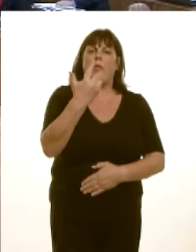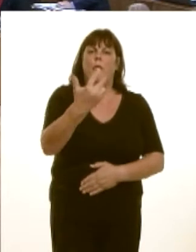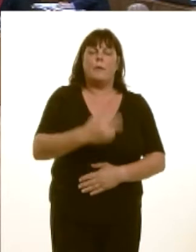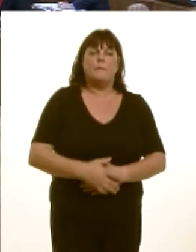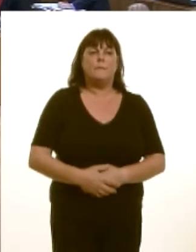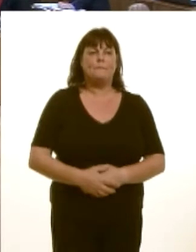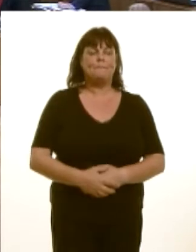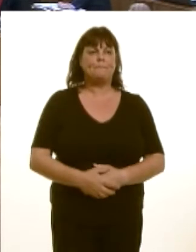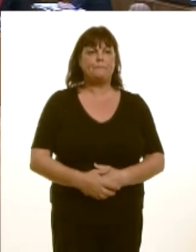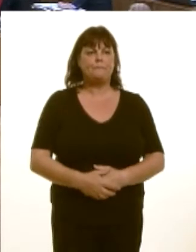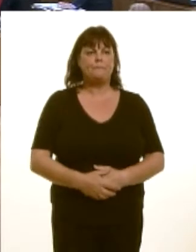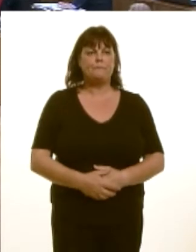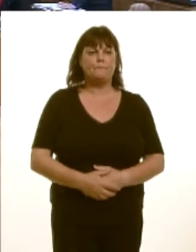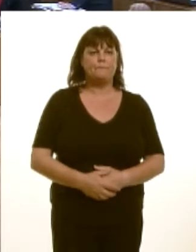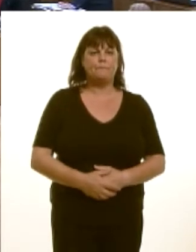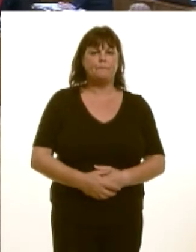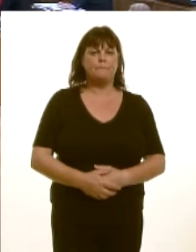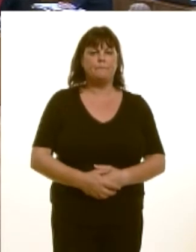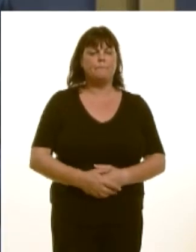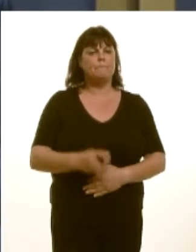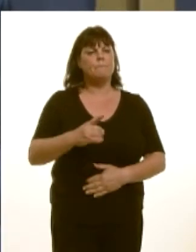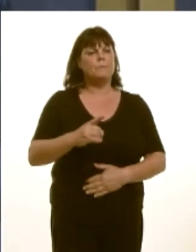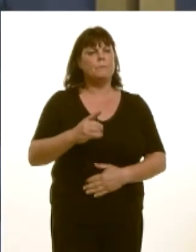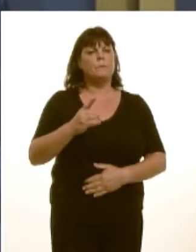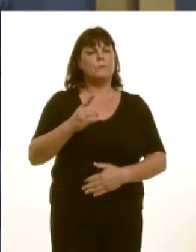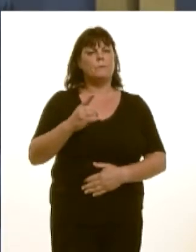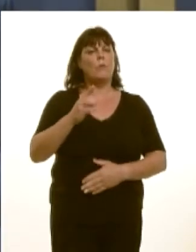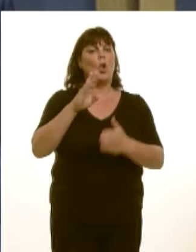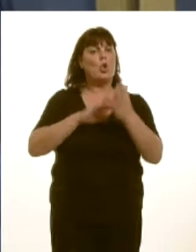A wnaiff y Prif Weinidog ddatganiad am effaith llwybr du arfaethedig Llywodraeth Cymru ar